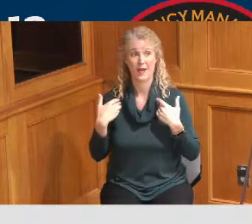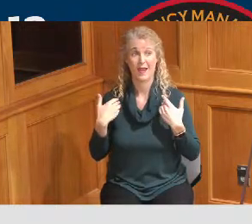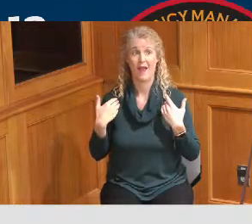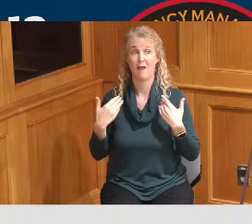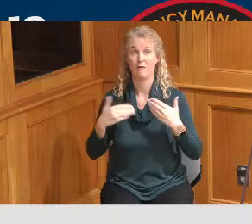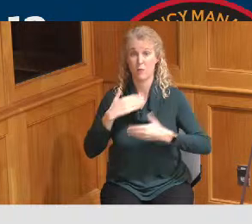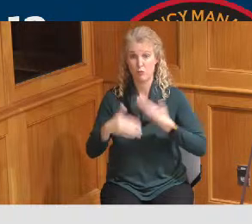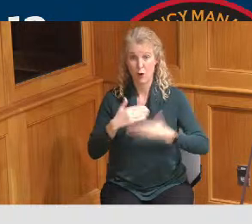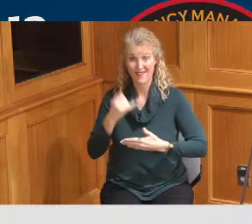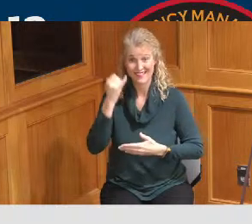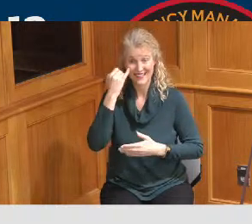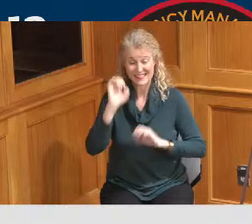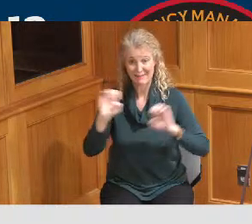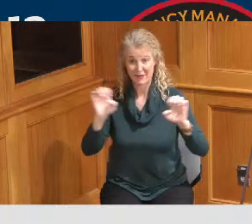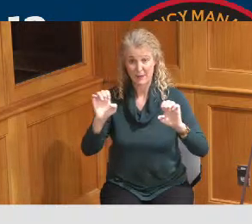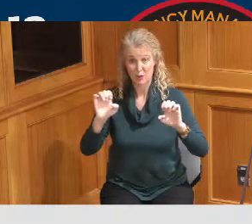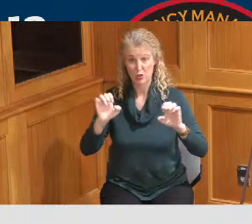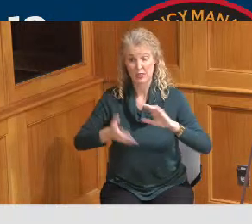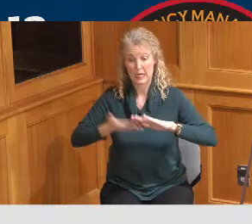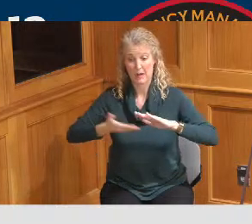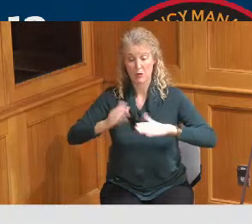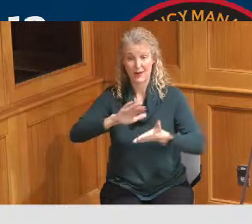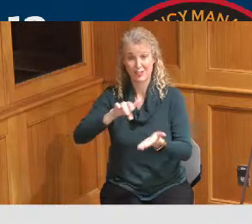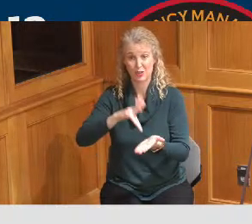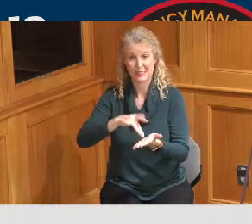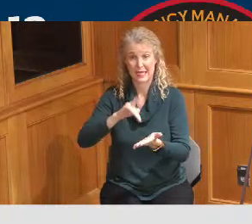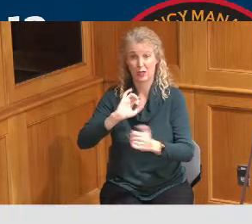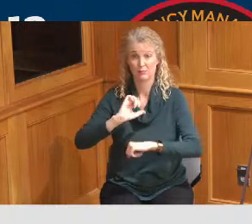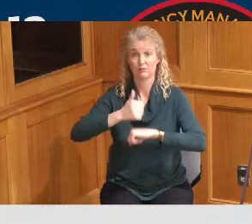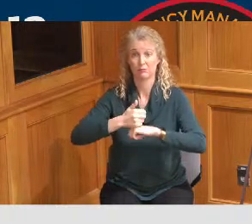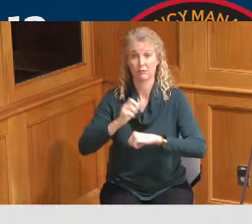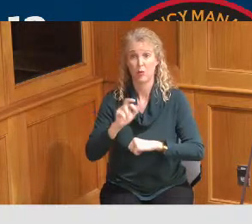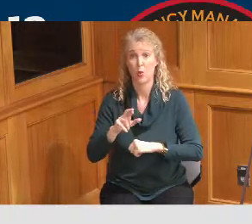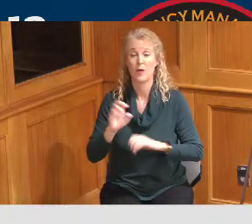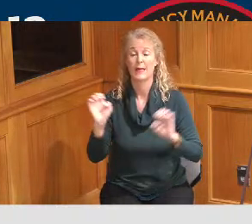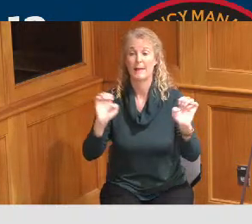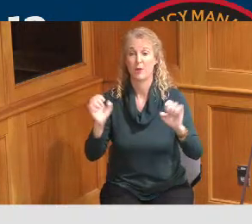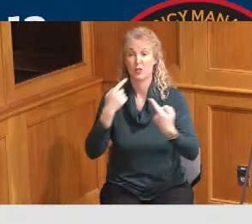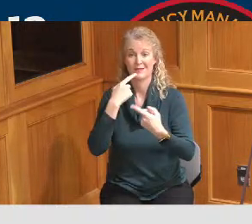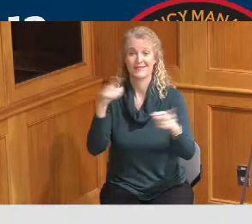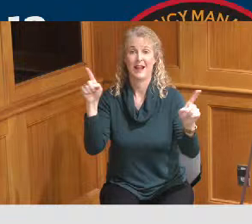County Emergency Operations Center and then the emergency declaration process which I work with